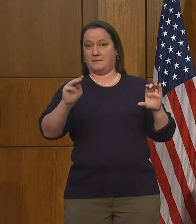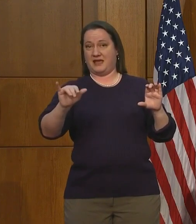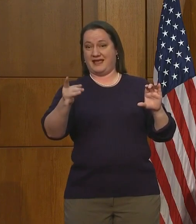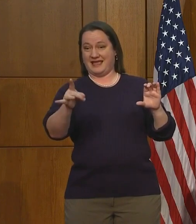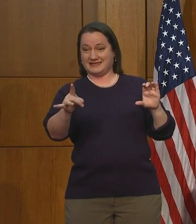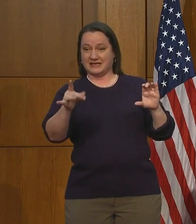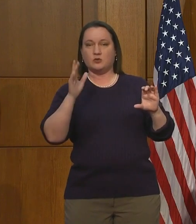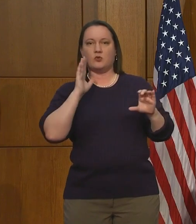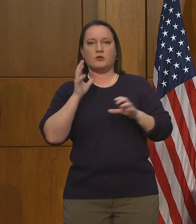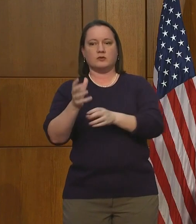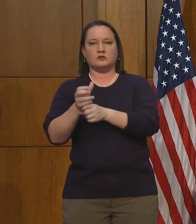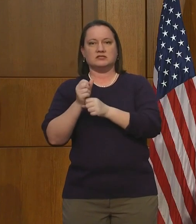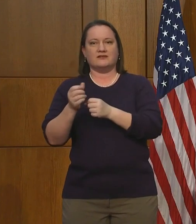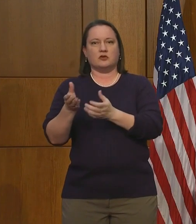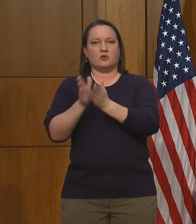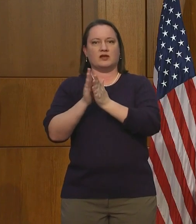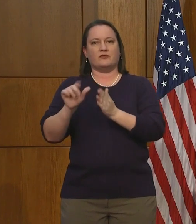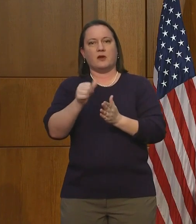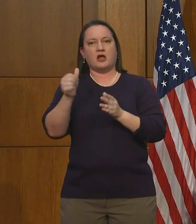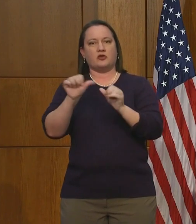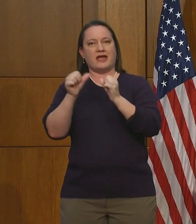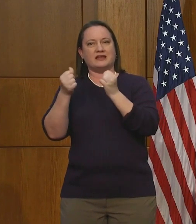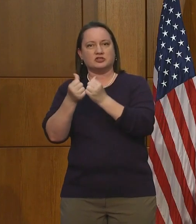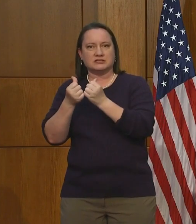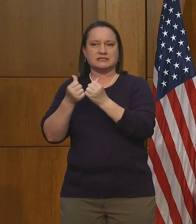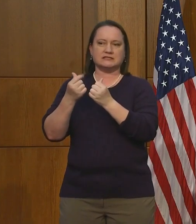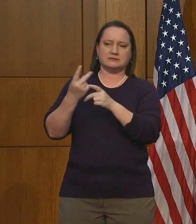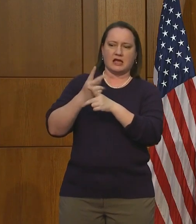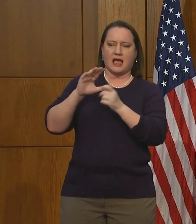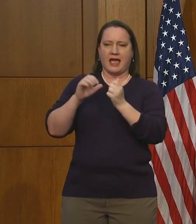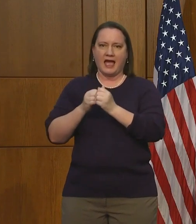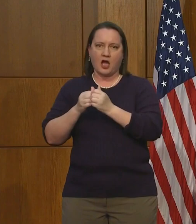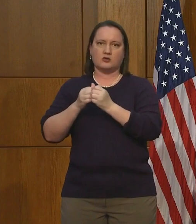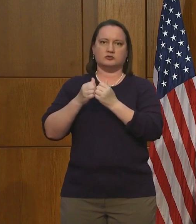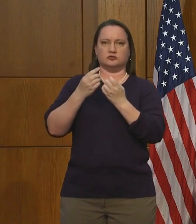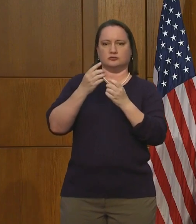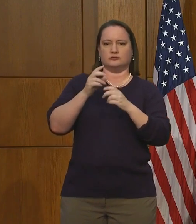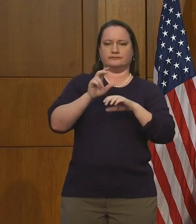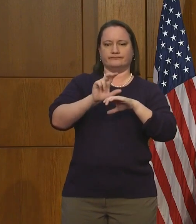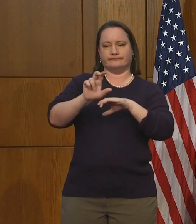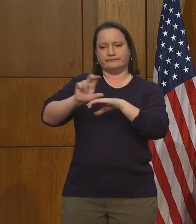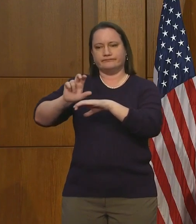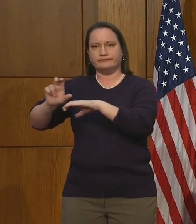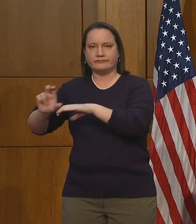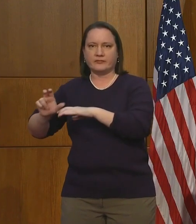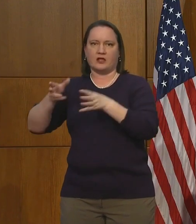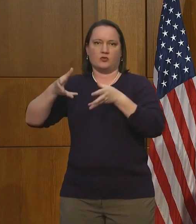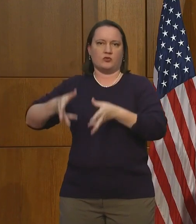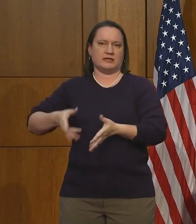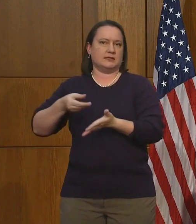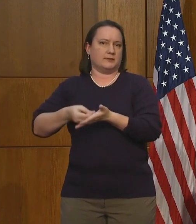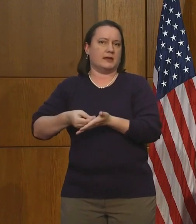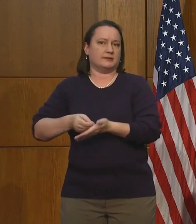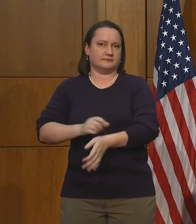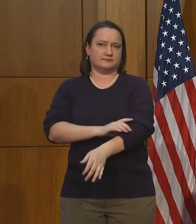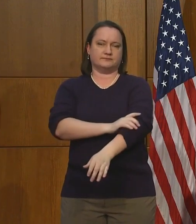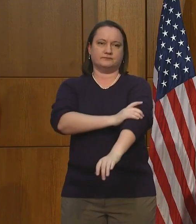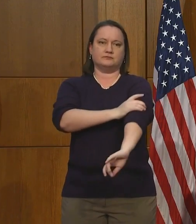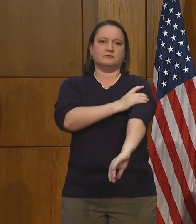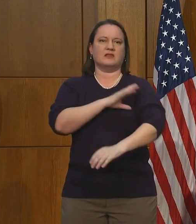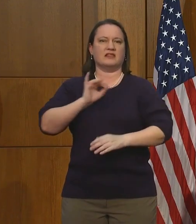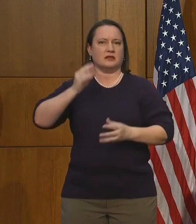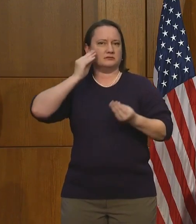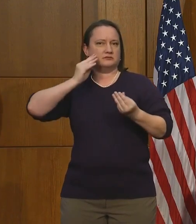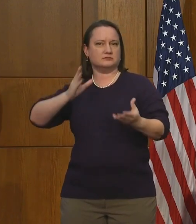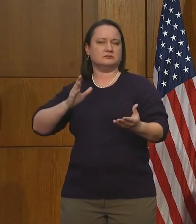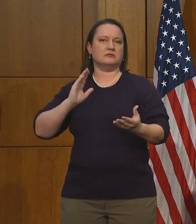EIGHT SO EIGHT MILLION DOLLAR